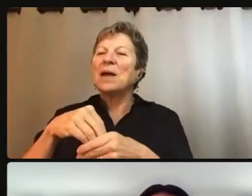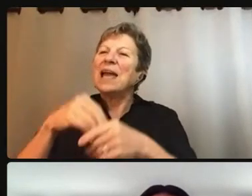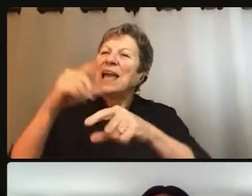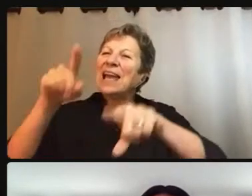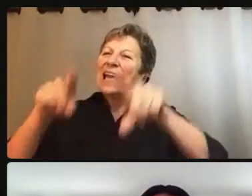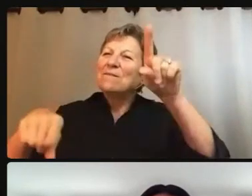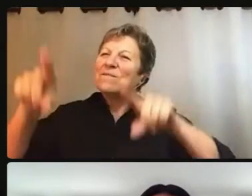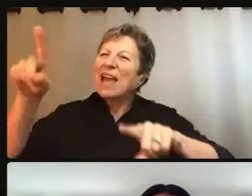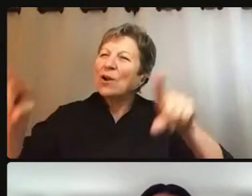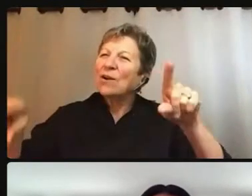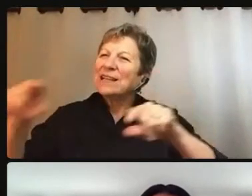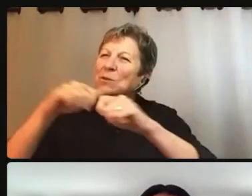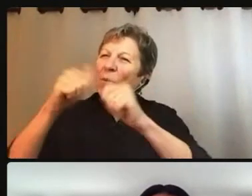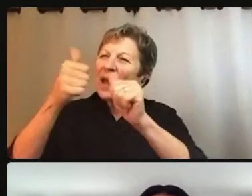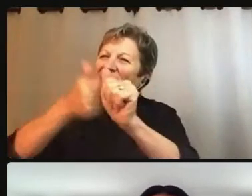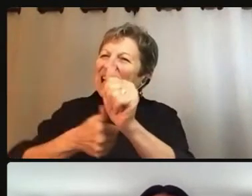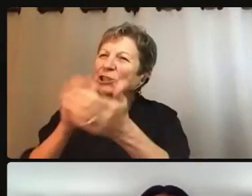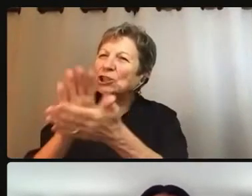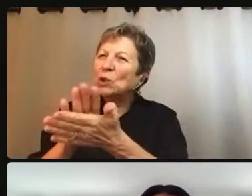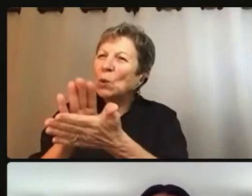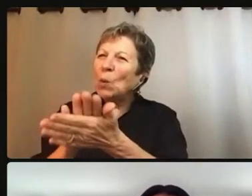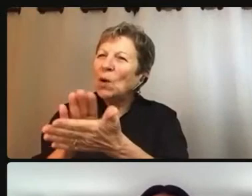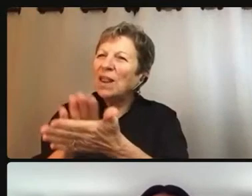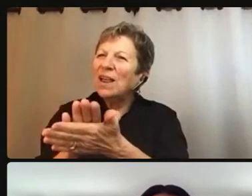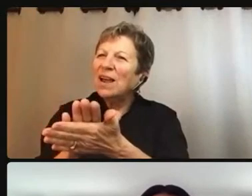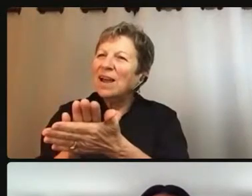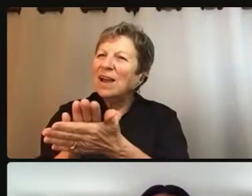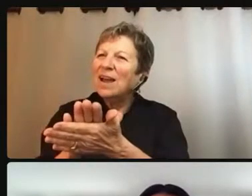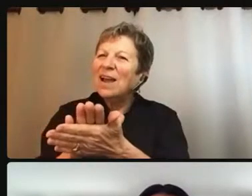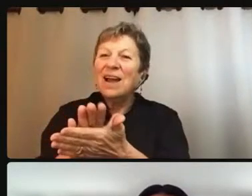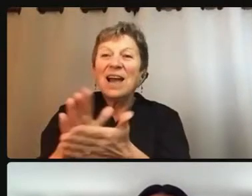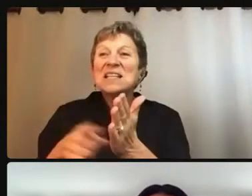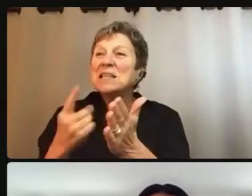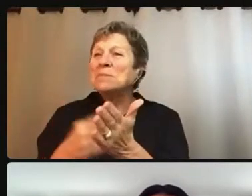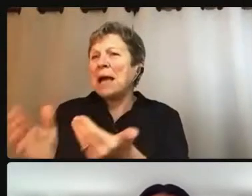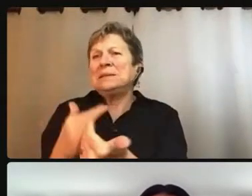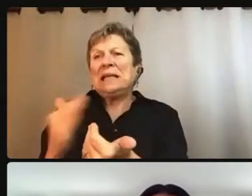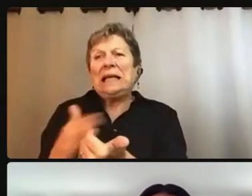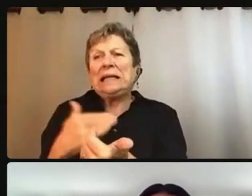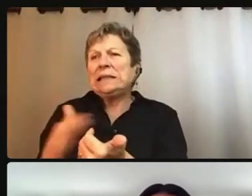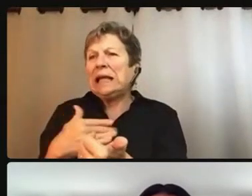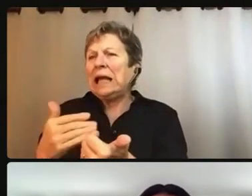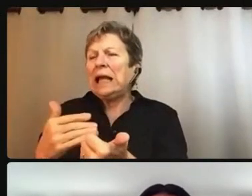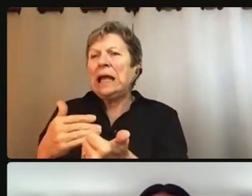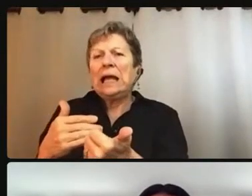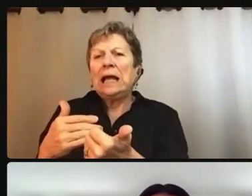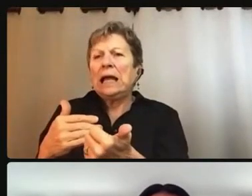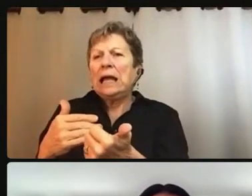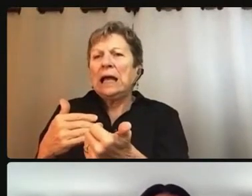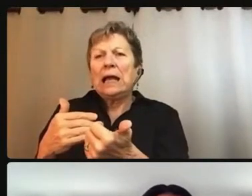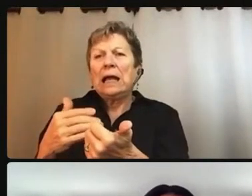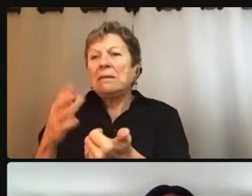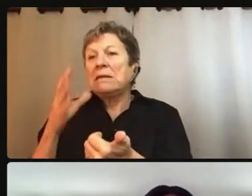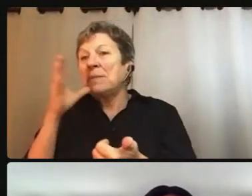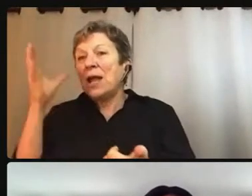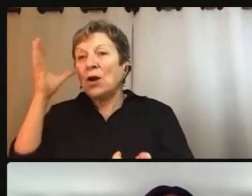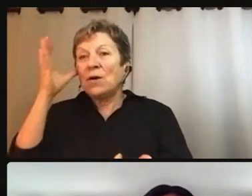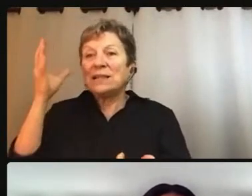TRULY ENGAGE FAMILIES.